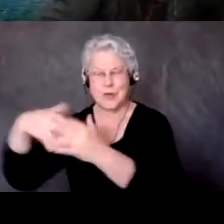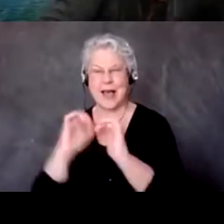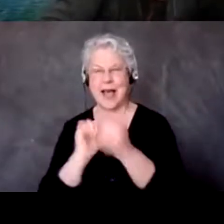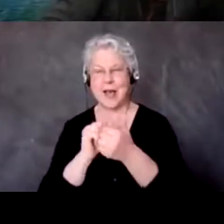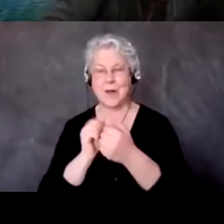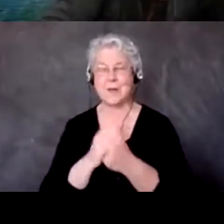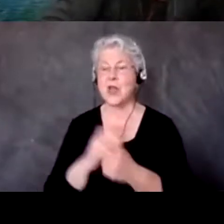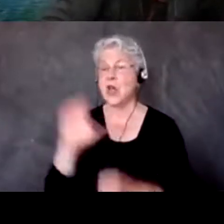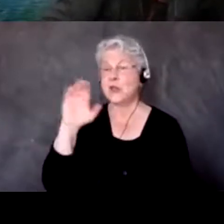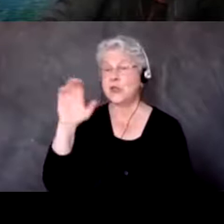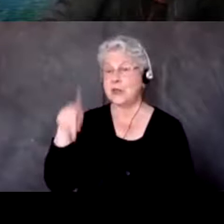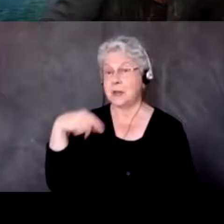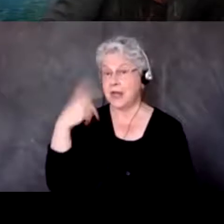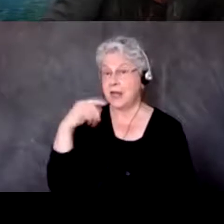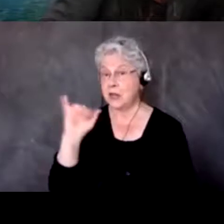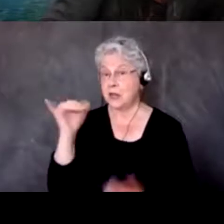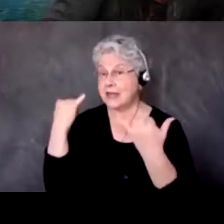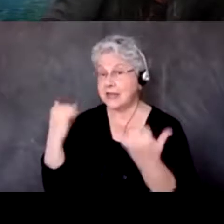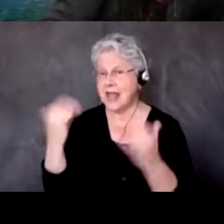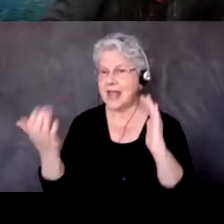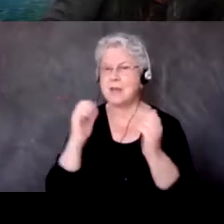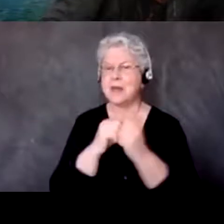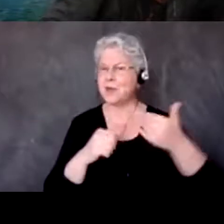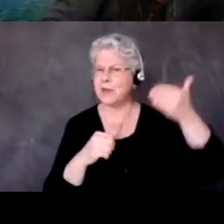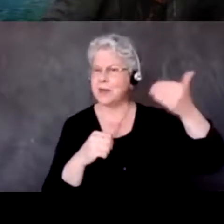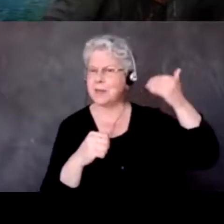like today? And it is very different today than it has been in the past. It’s been evolving.